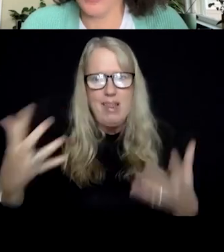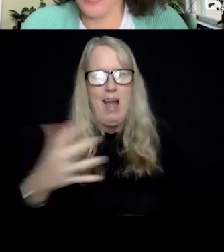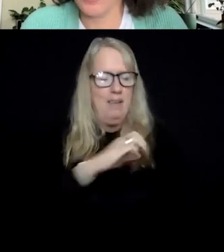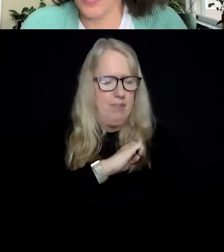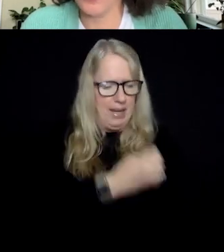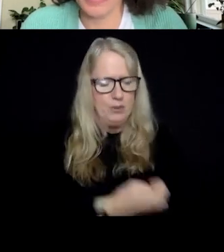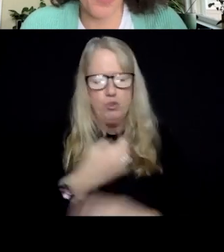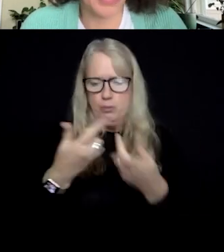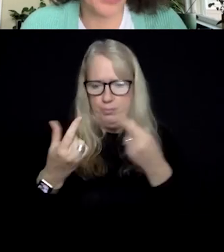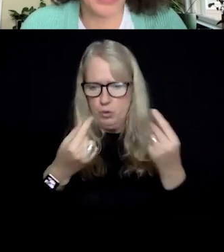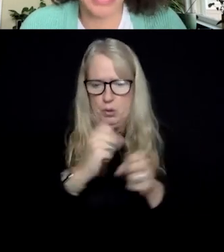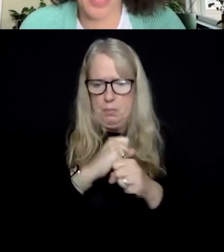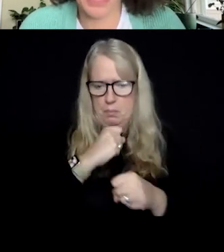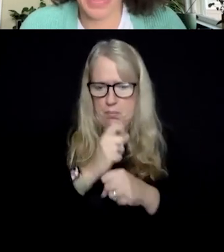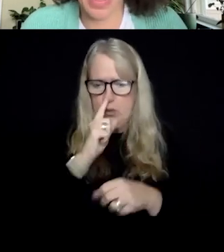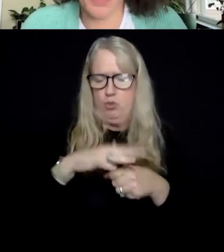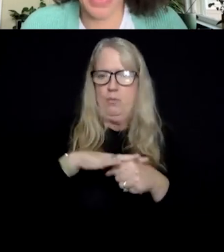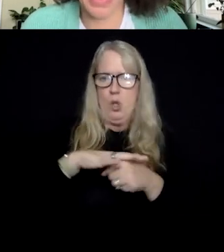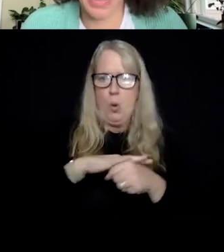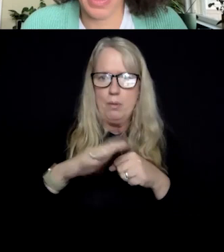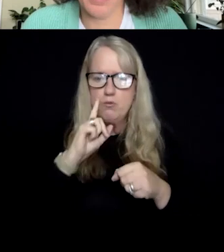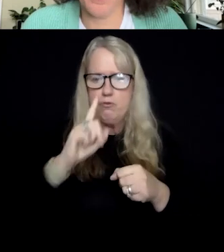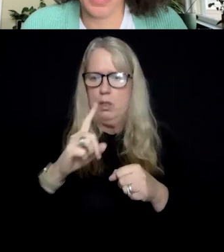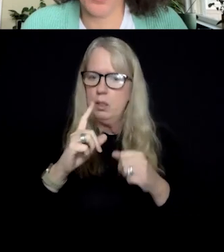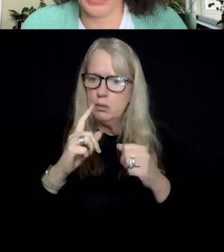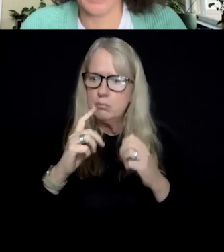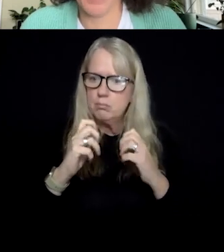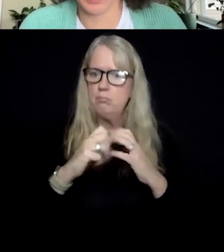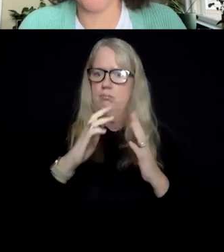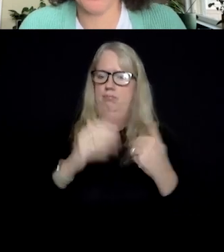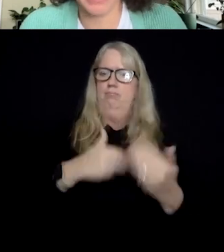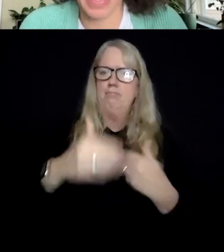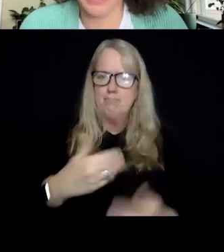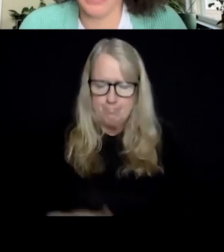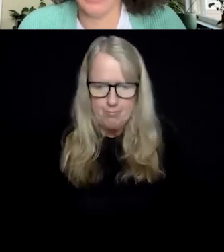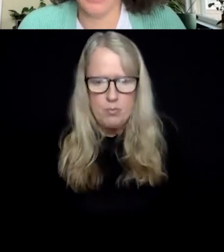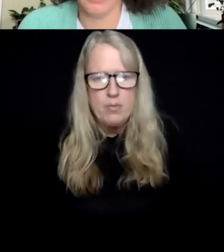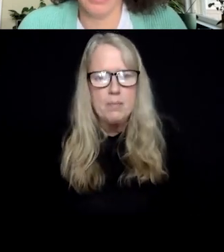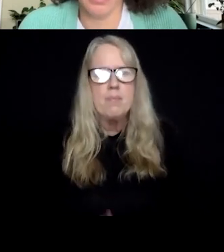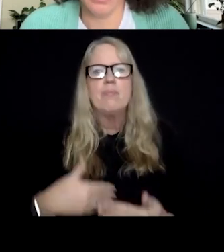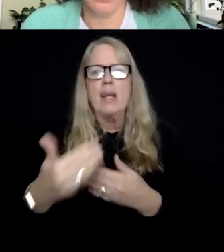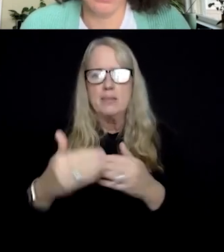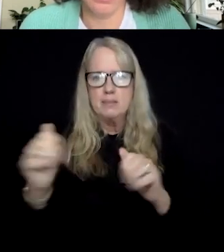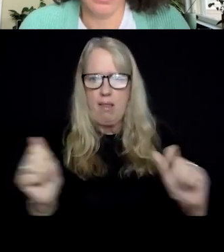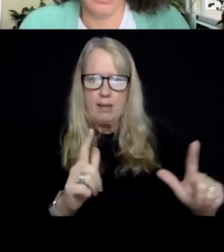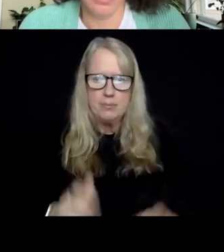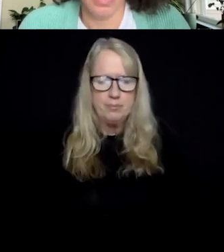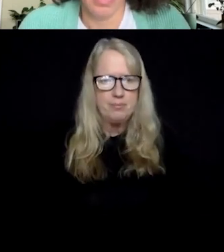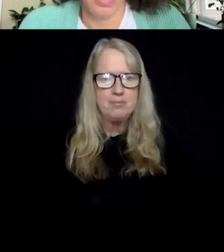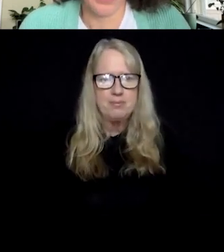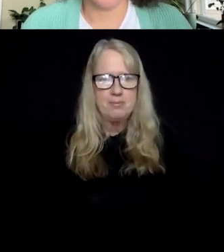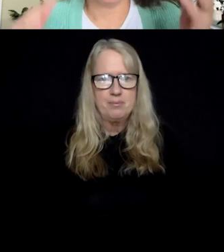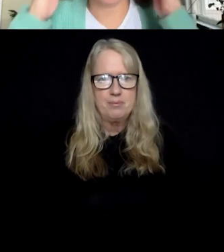LOCAL NETWORKS ARE REALLY UP AND ROLLING. OKAY. NEXT SLIDE.